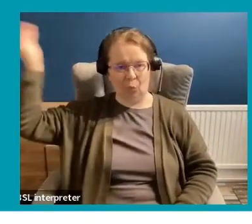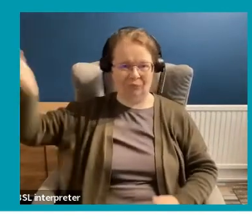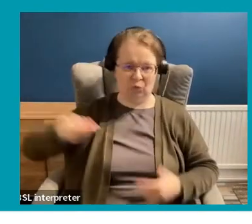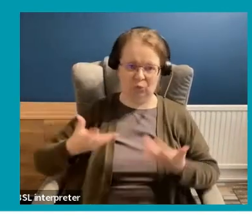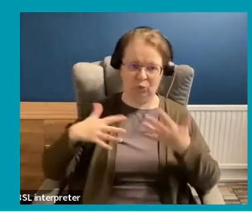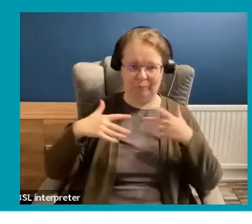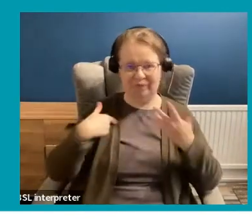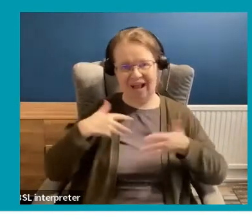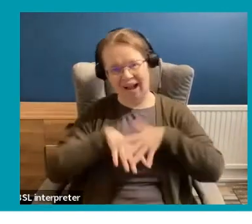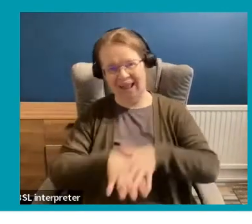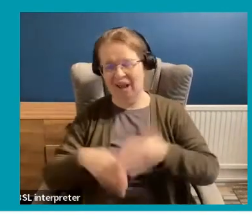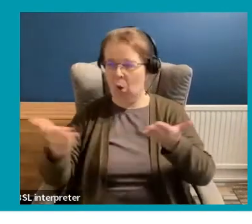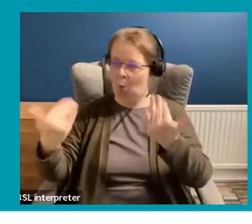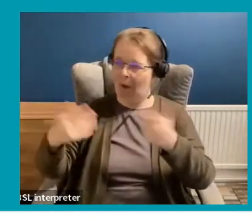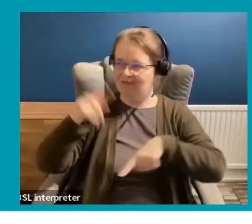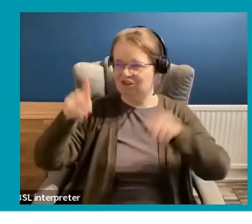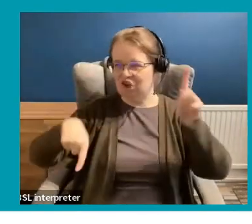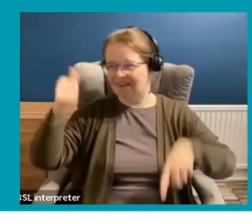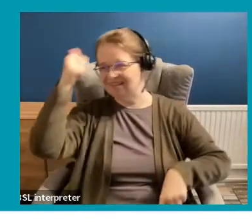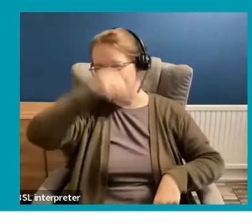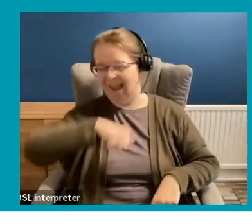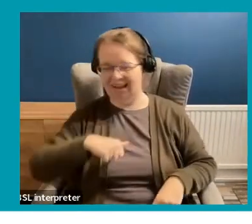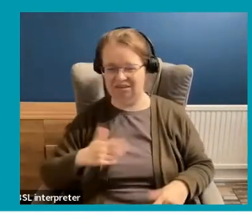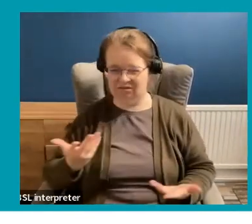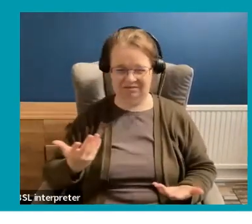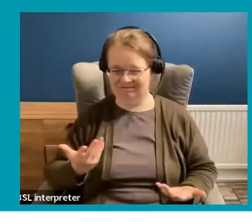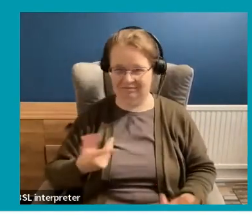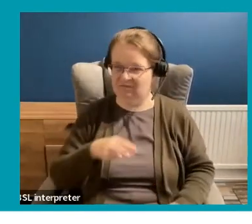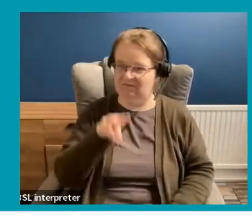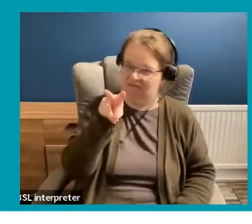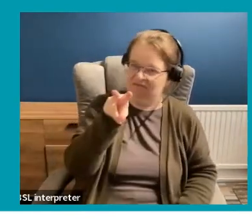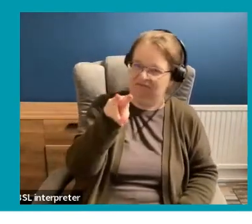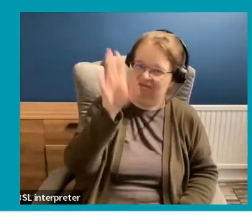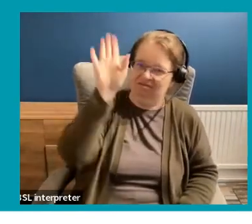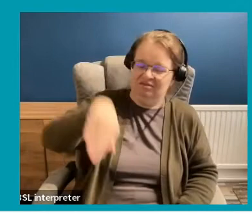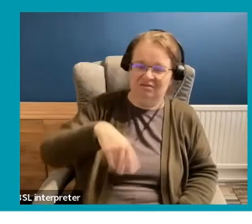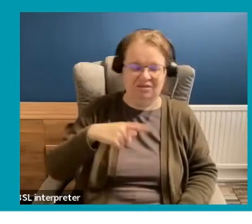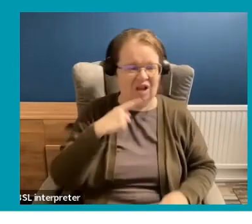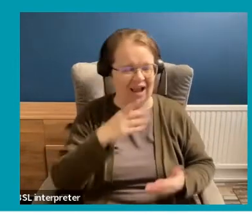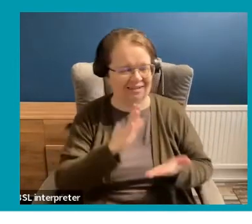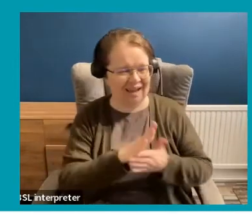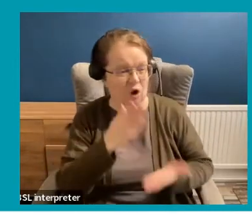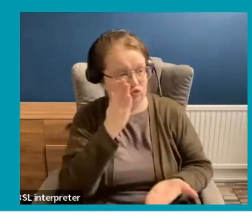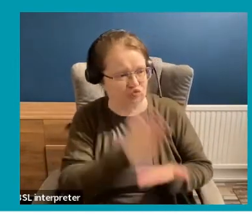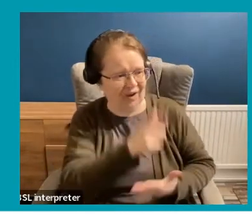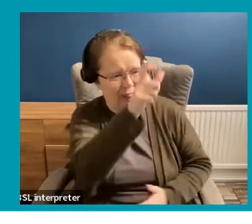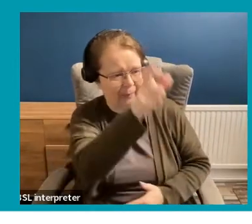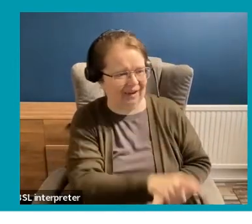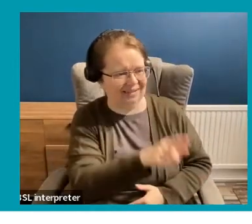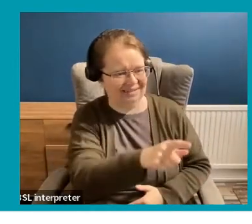welcome diverse talent but as you say unless you see some one like yourself in the organization it is just words.